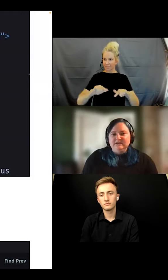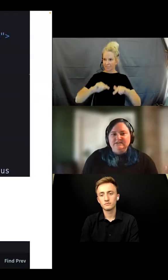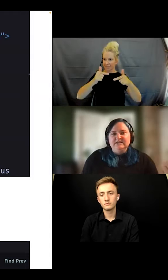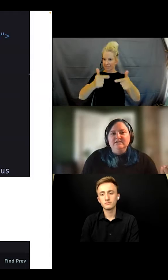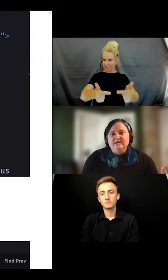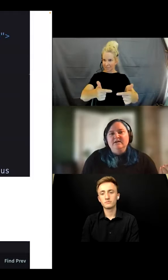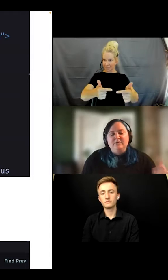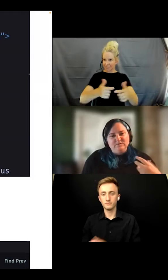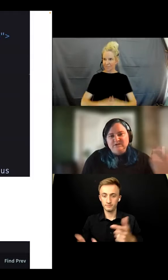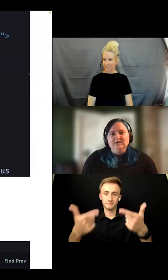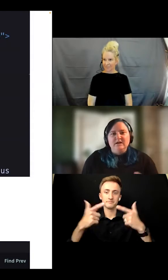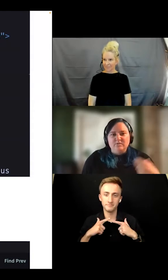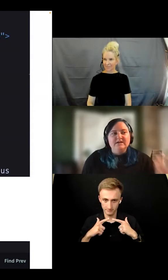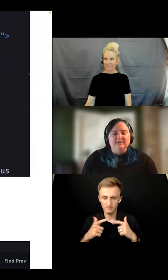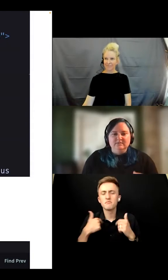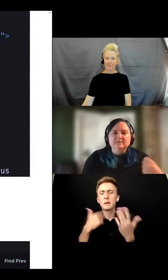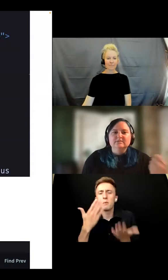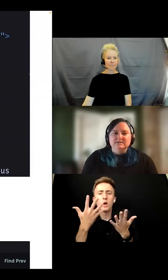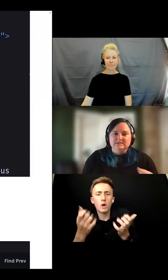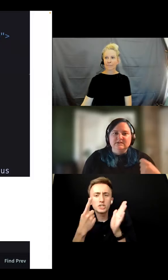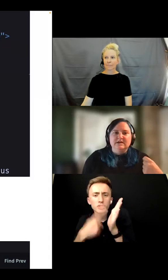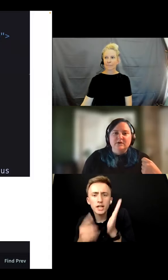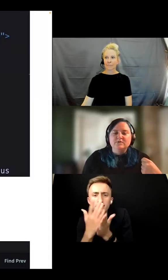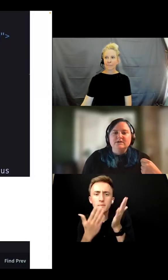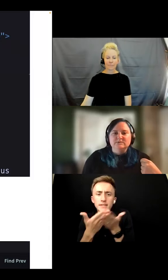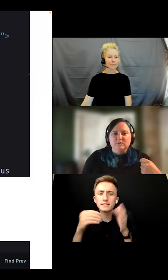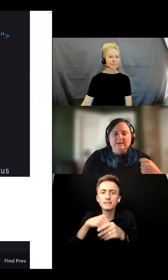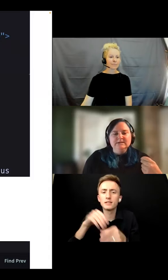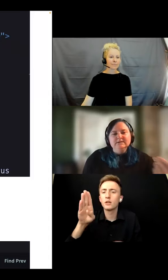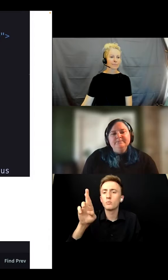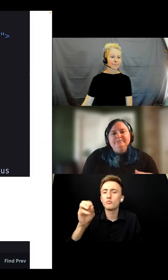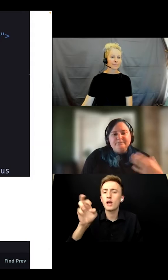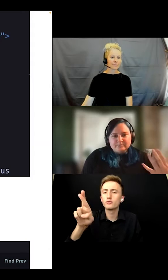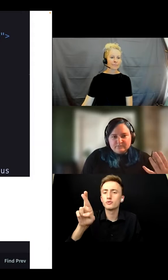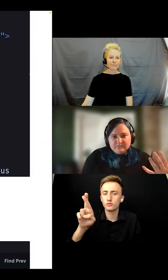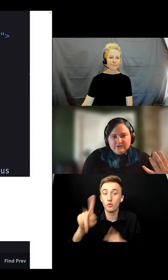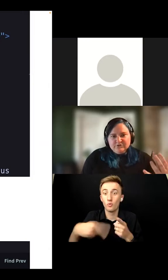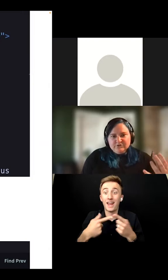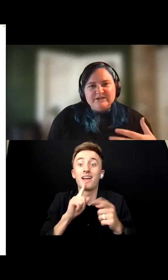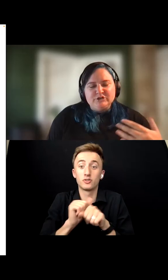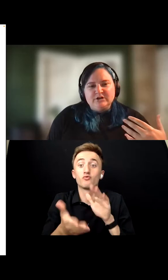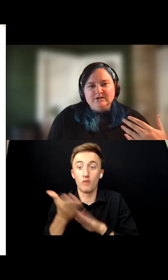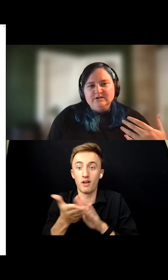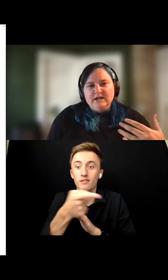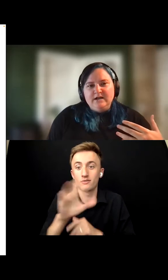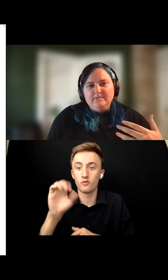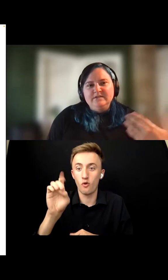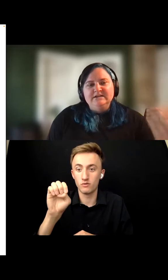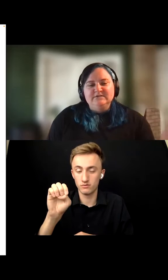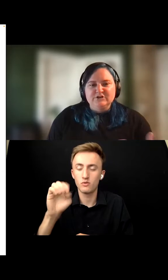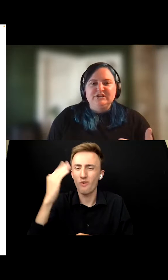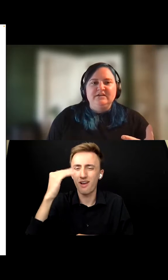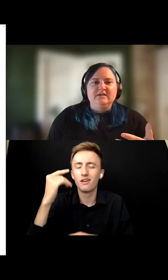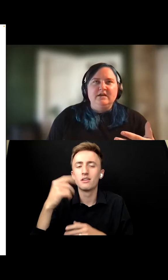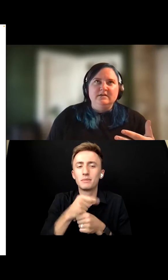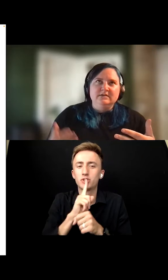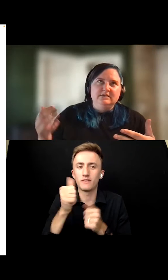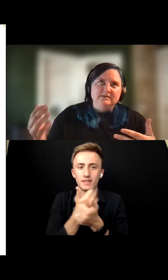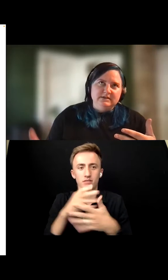things in the browser, running this code, as well. To just make sure that it is functioning